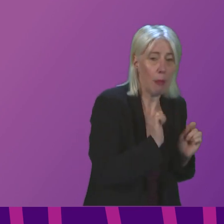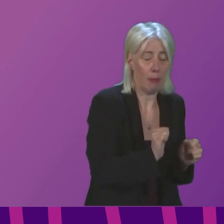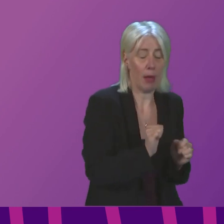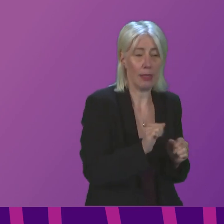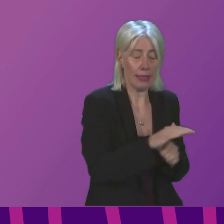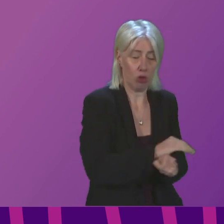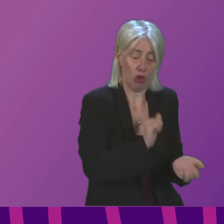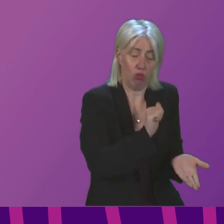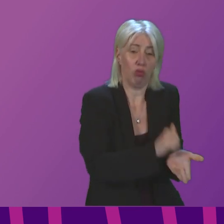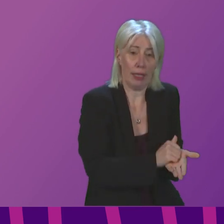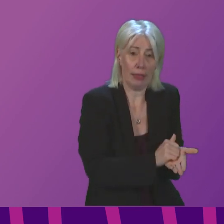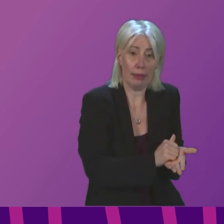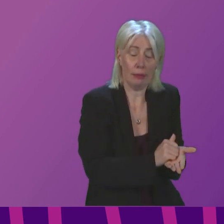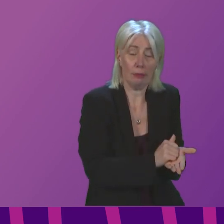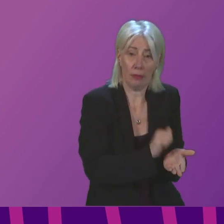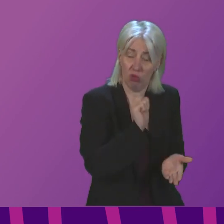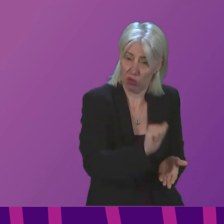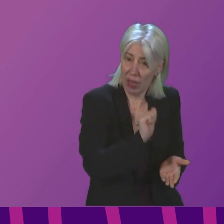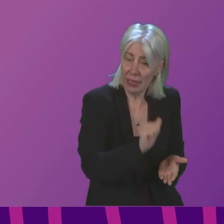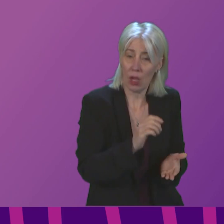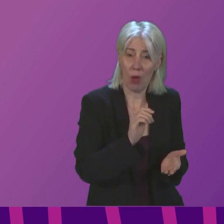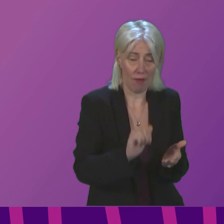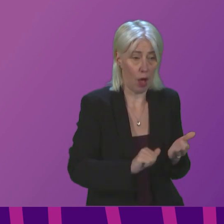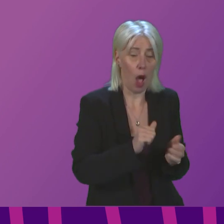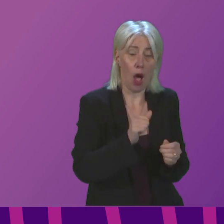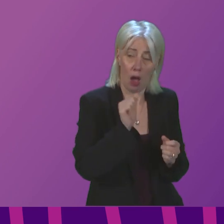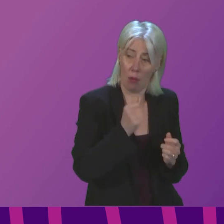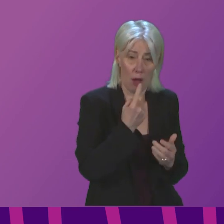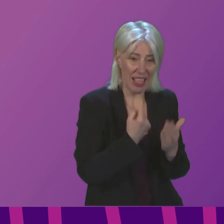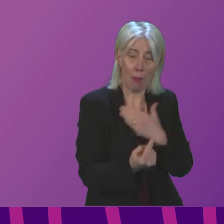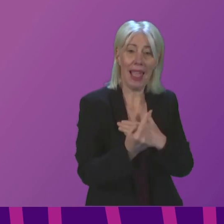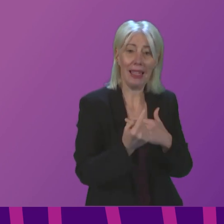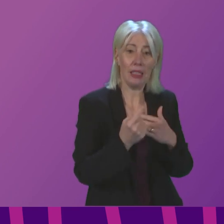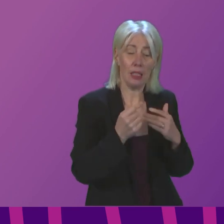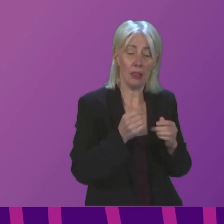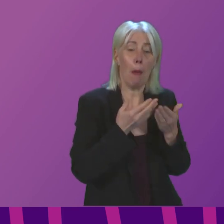and it was called for, that we have a proper independent statutory public inquiry. That